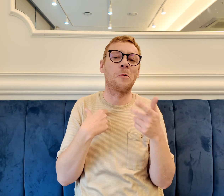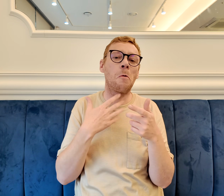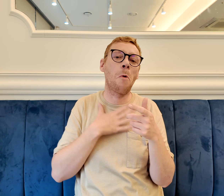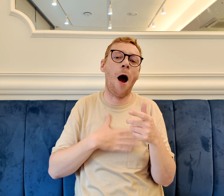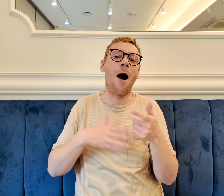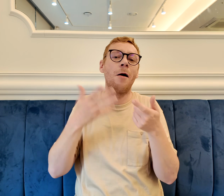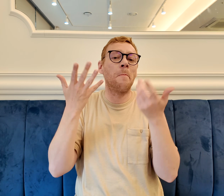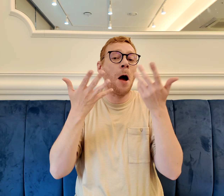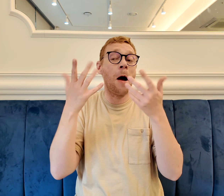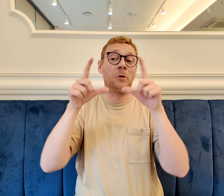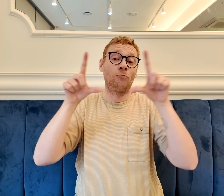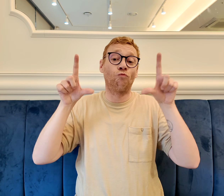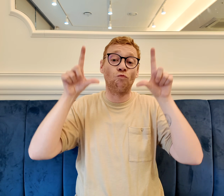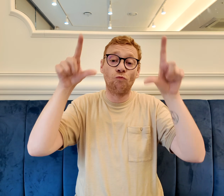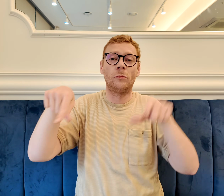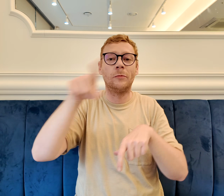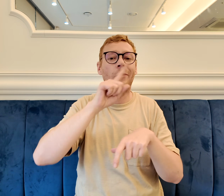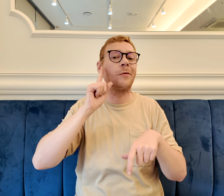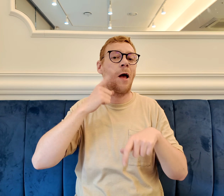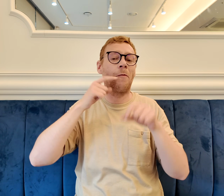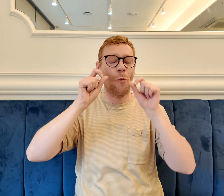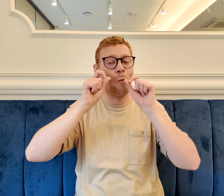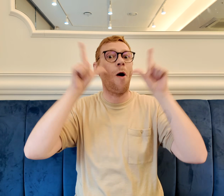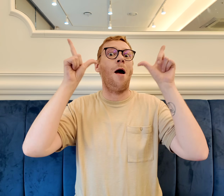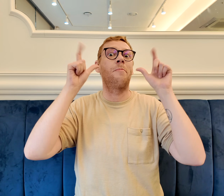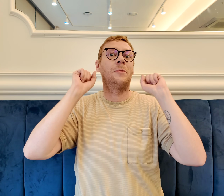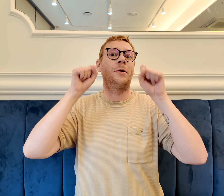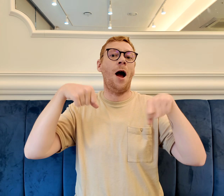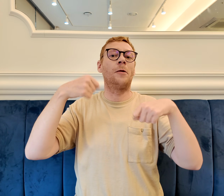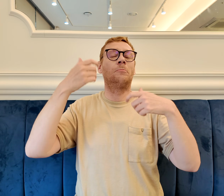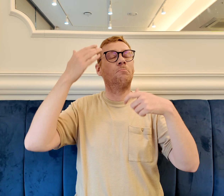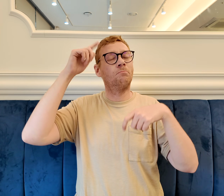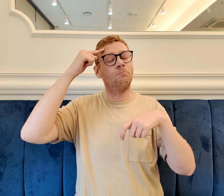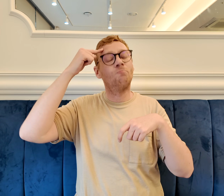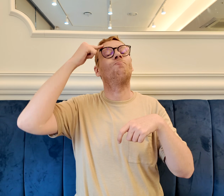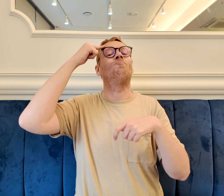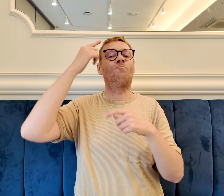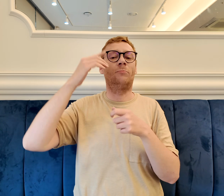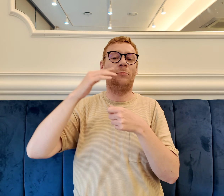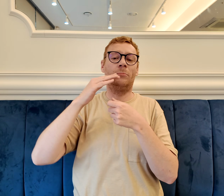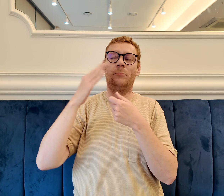I hope this topic will help deaf people in Korea recognize that